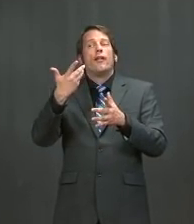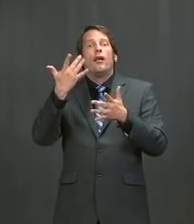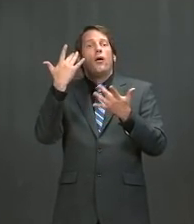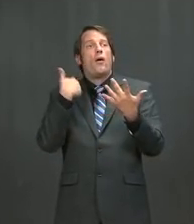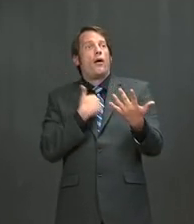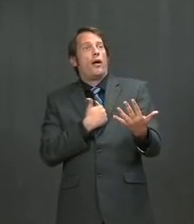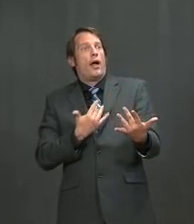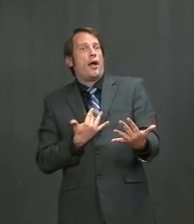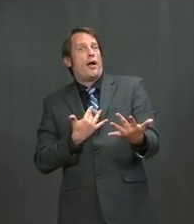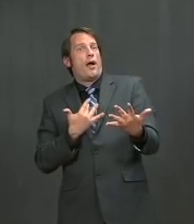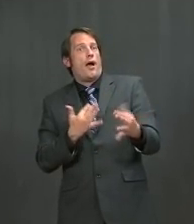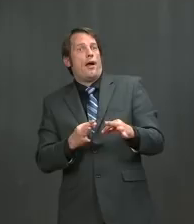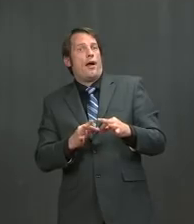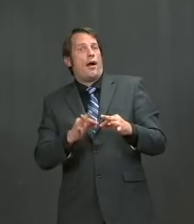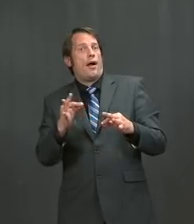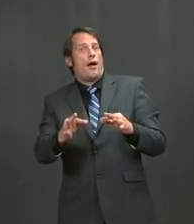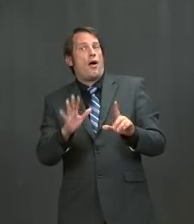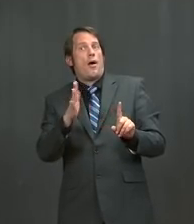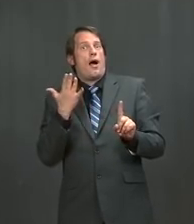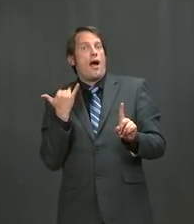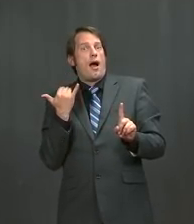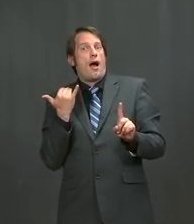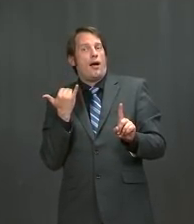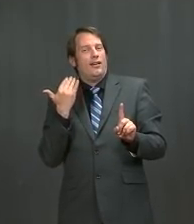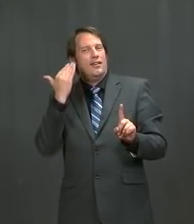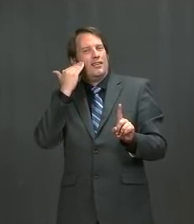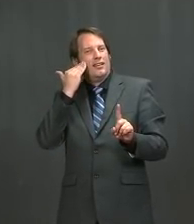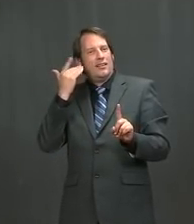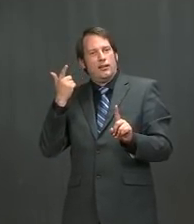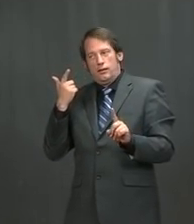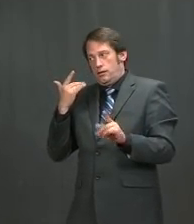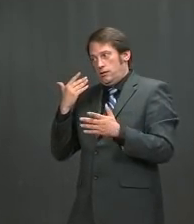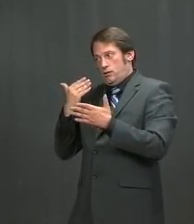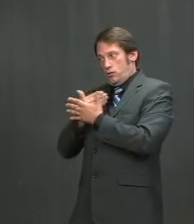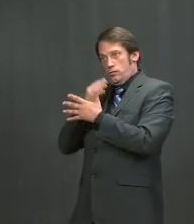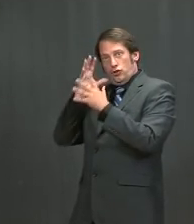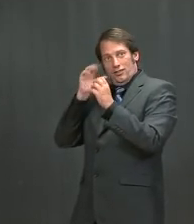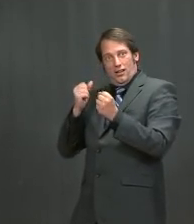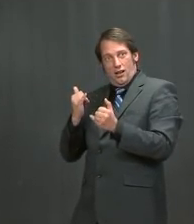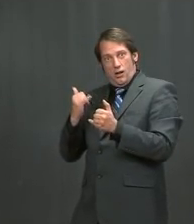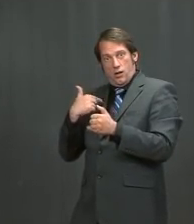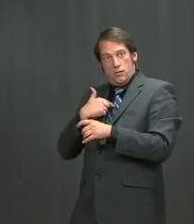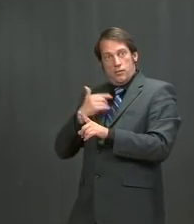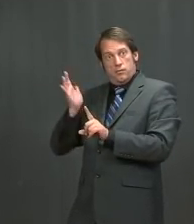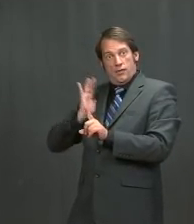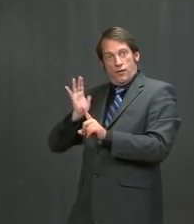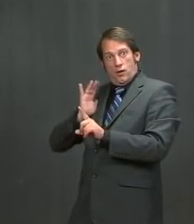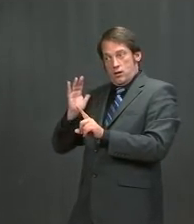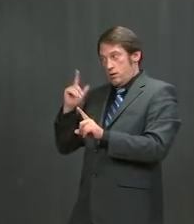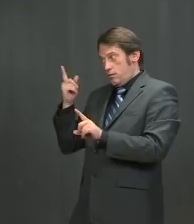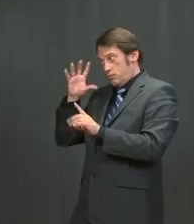in part during the transition. But also, we didn't have a confirmed budget director for a period of time, so that is a factor too.